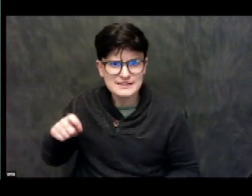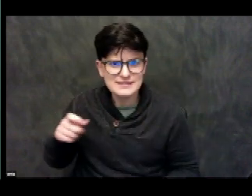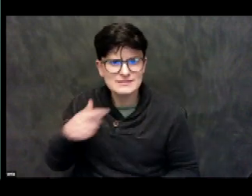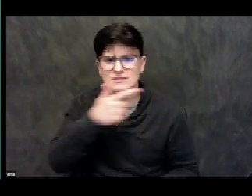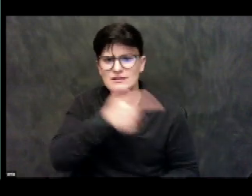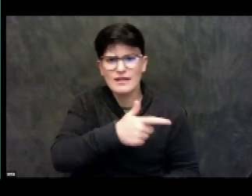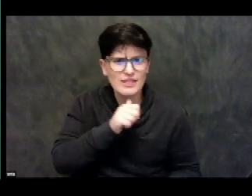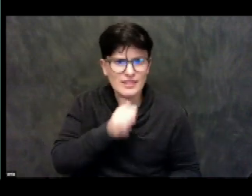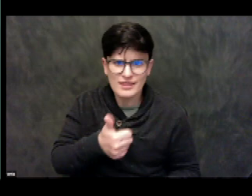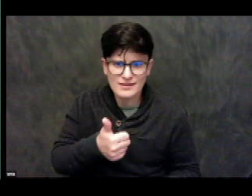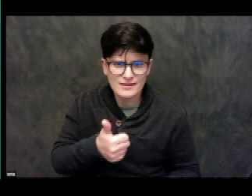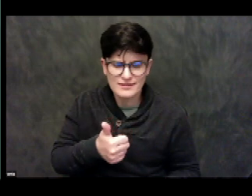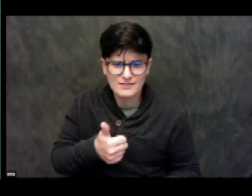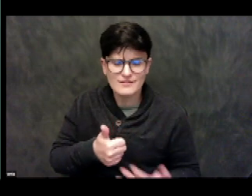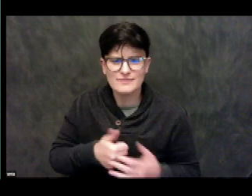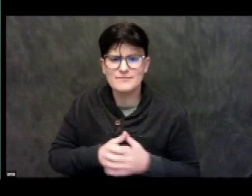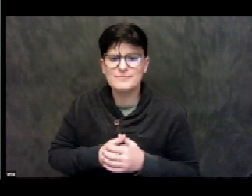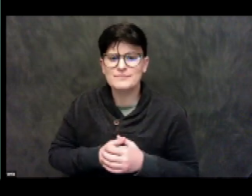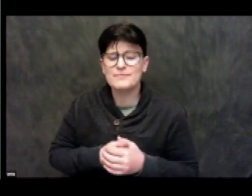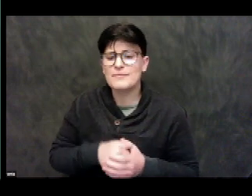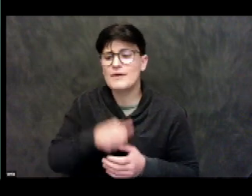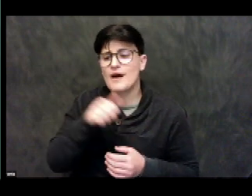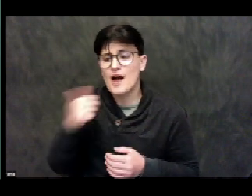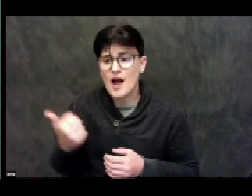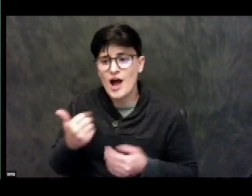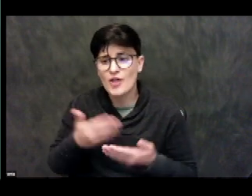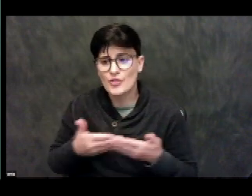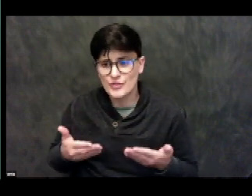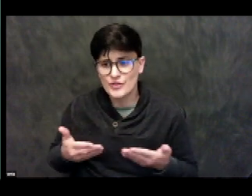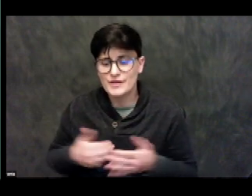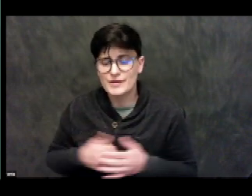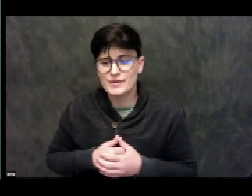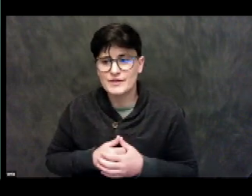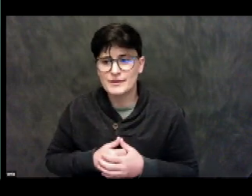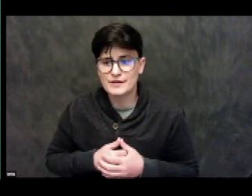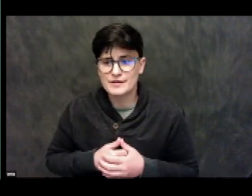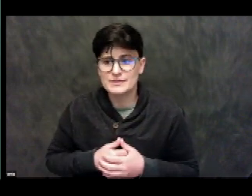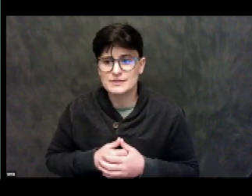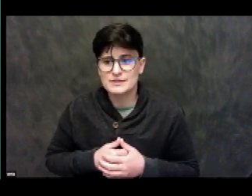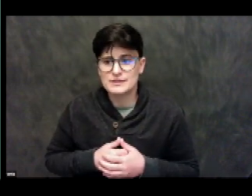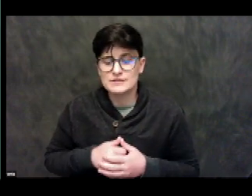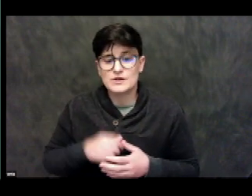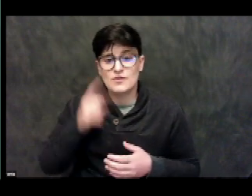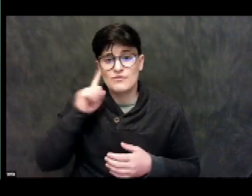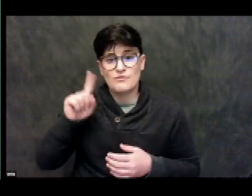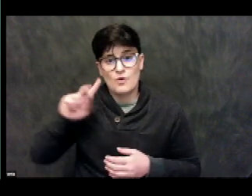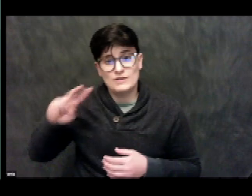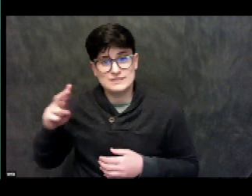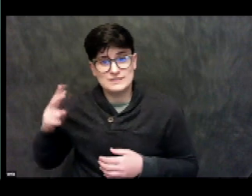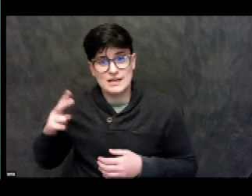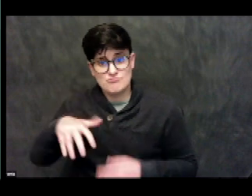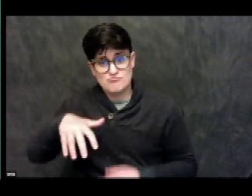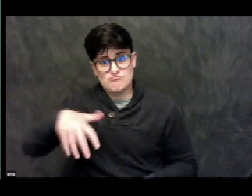Another thing with the I'll get into the second pregnancy and what I did differently